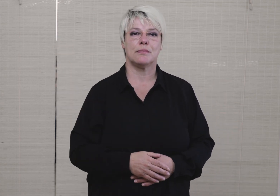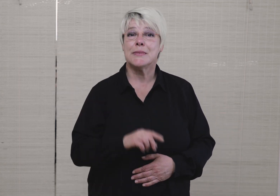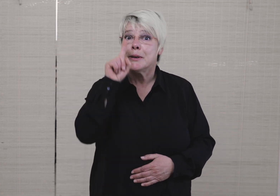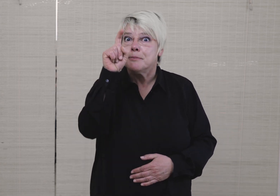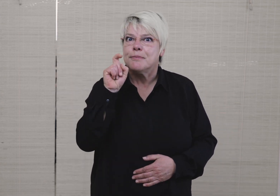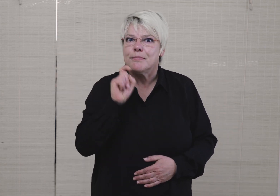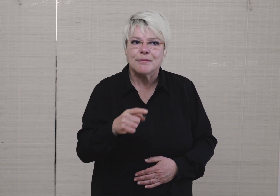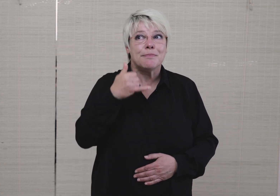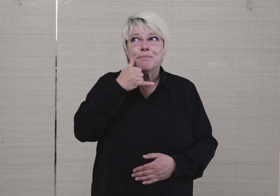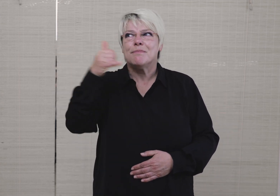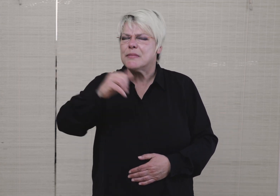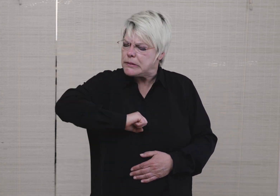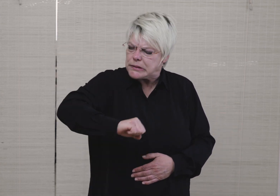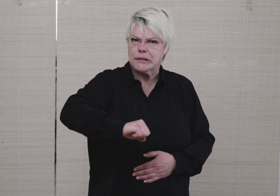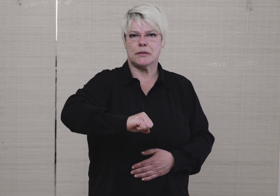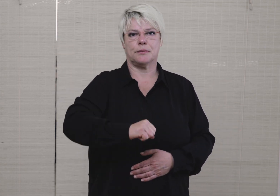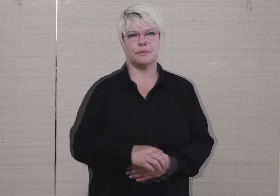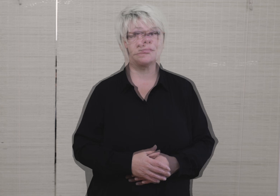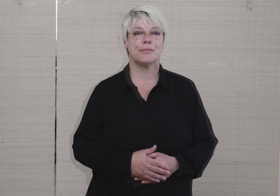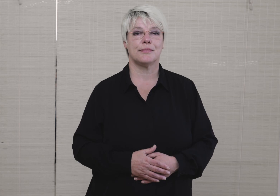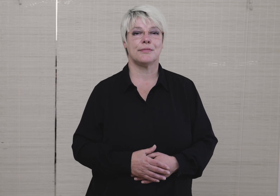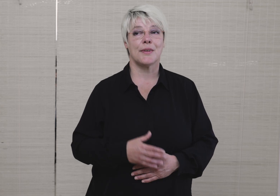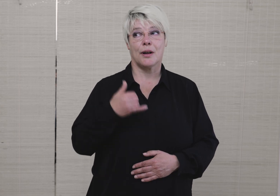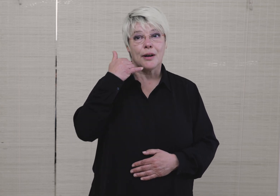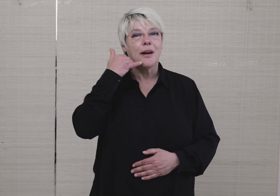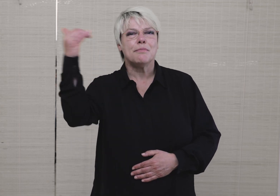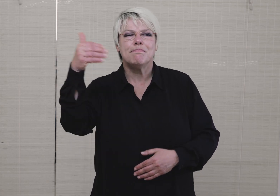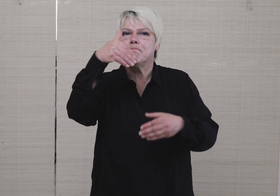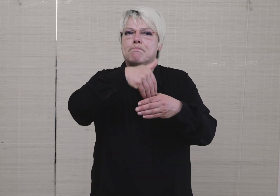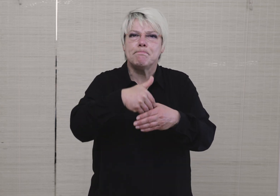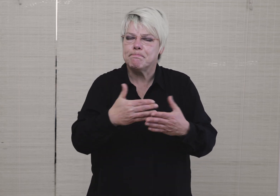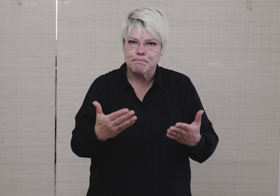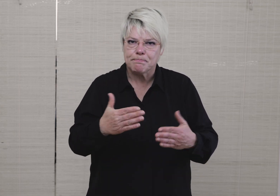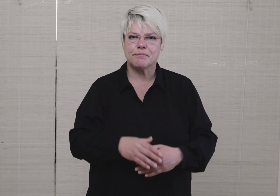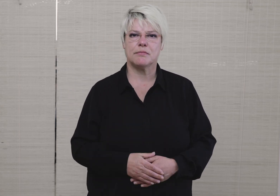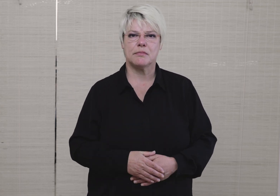It’s important to call as soon as possible! For the call, these details are important: